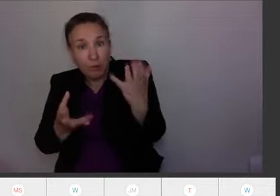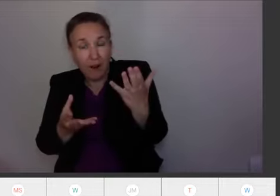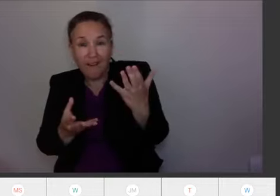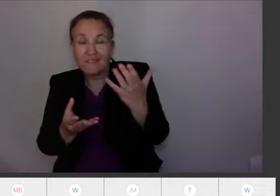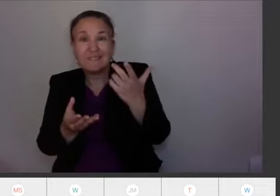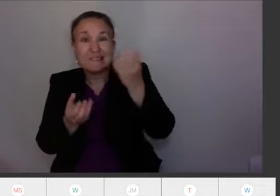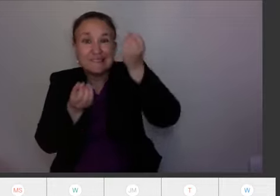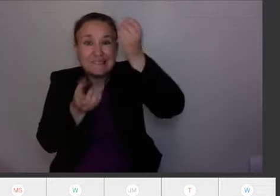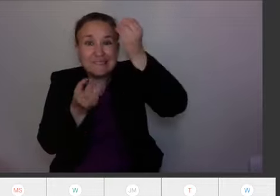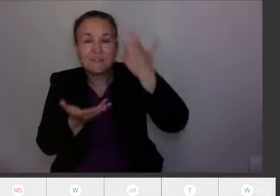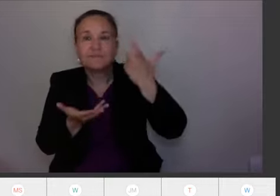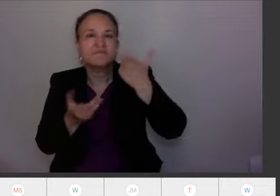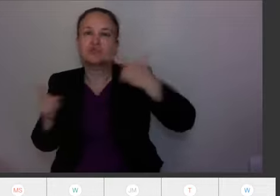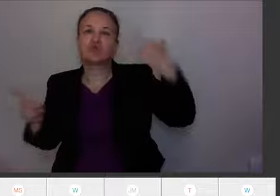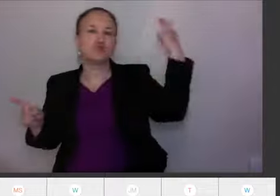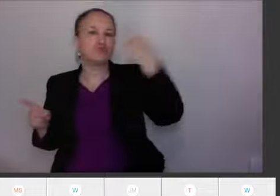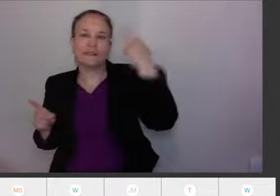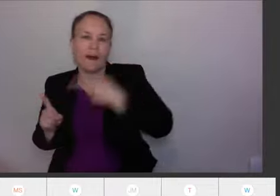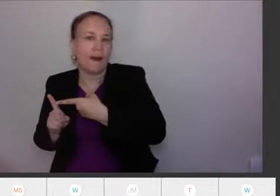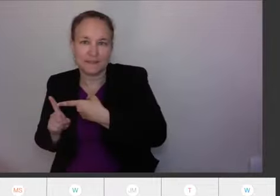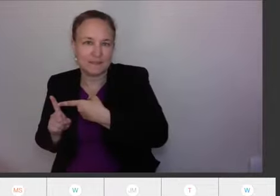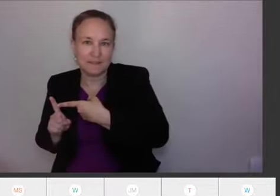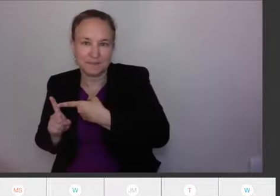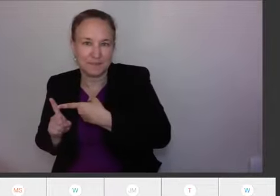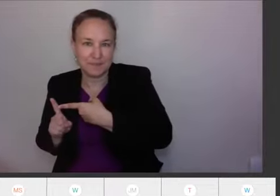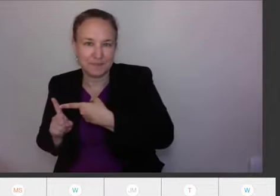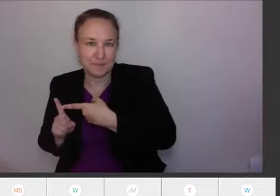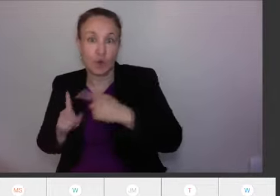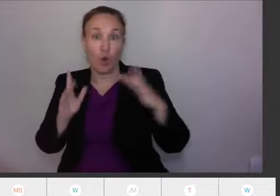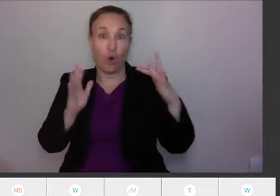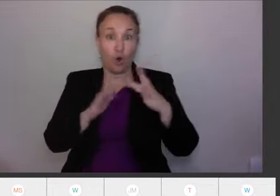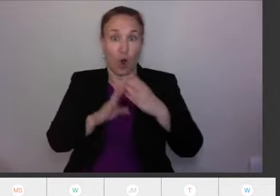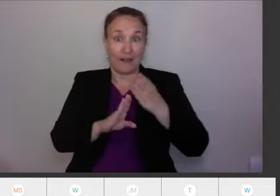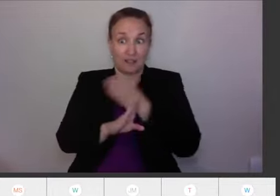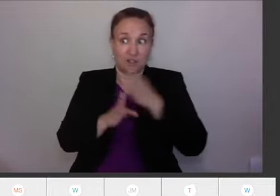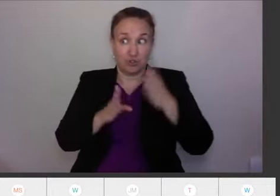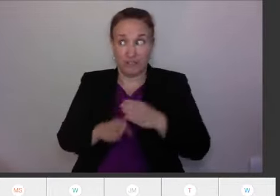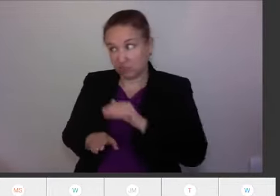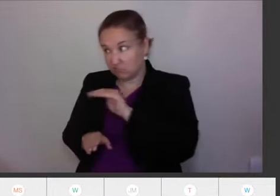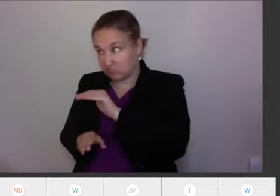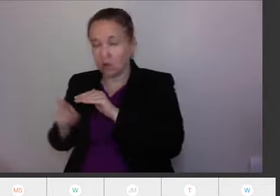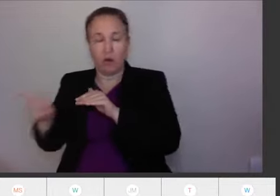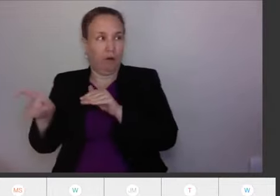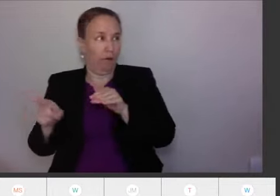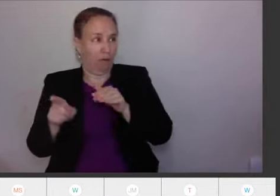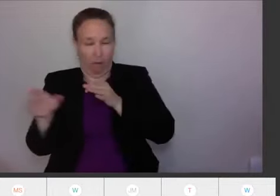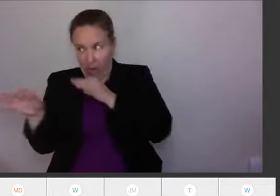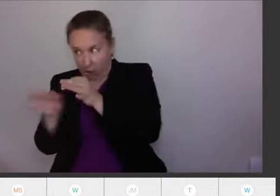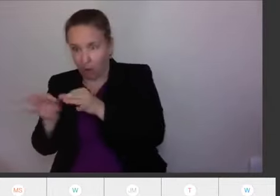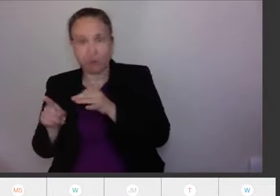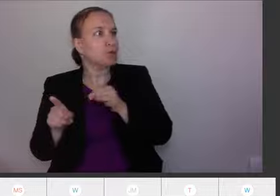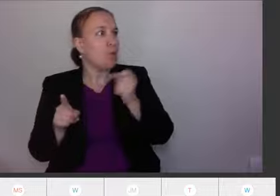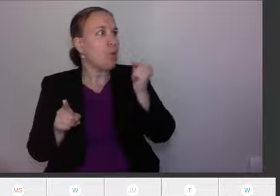possible to contact tracers they now understand why this is so critical and have agreed to provide all the